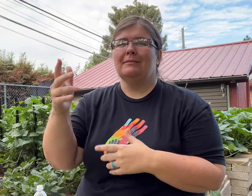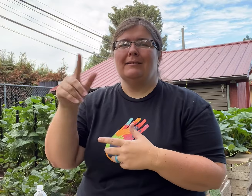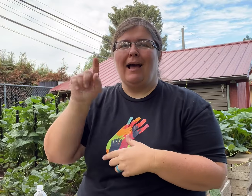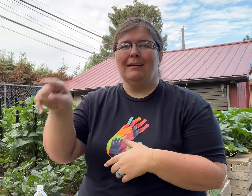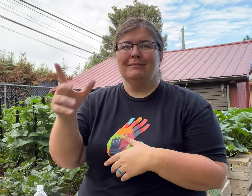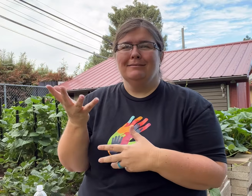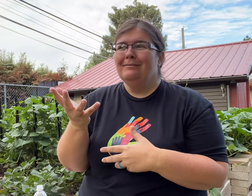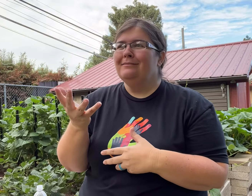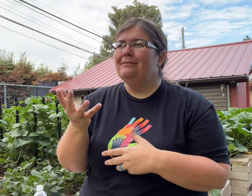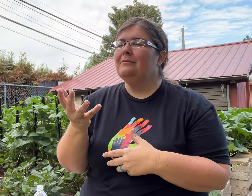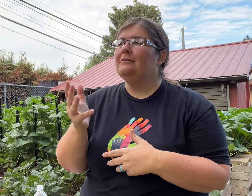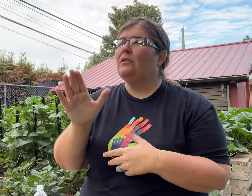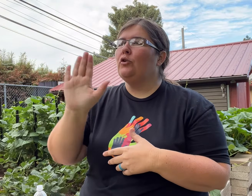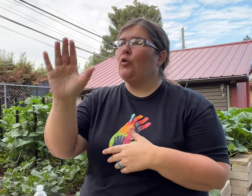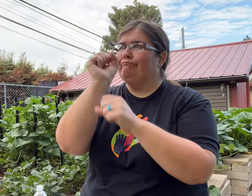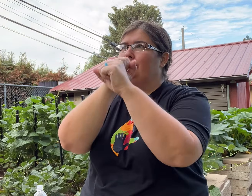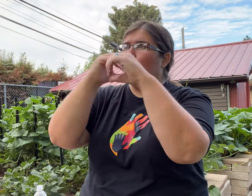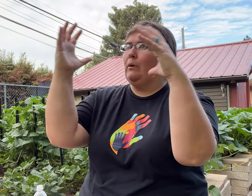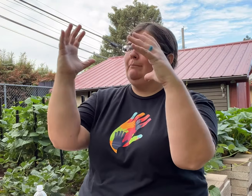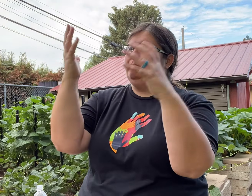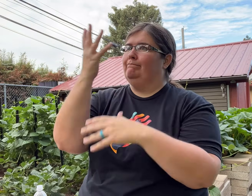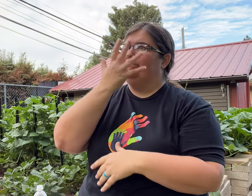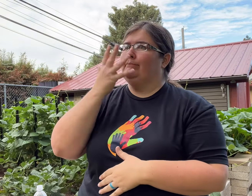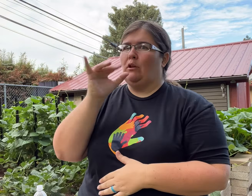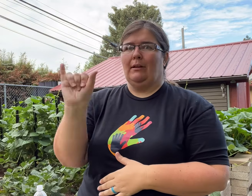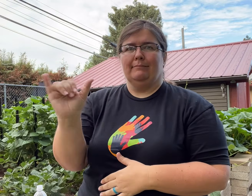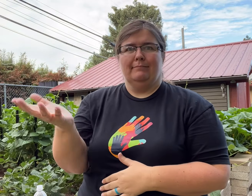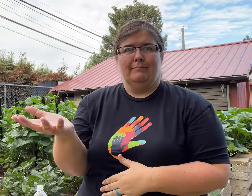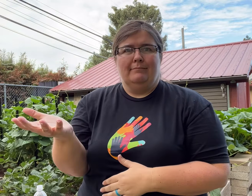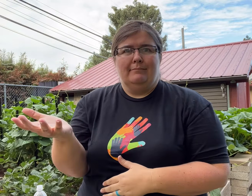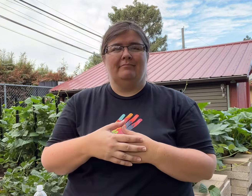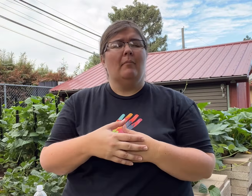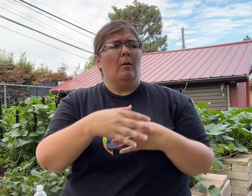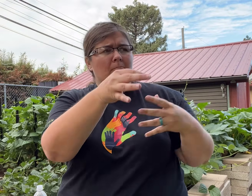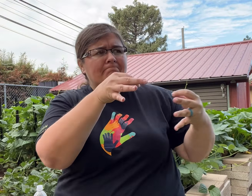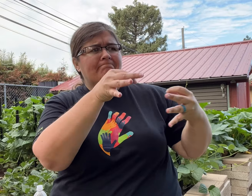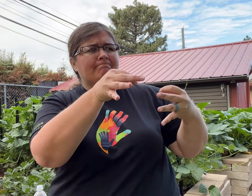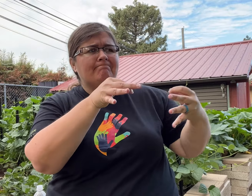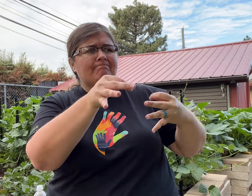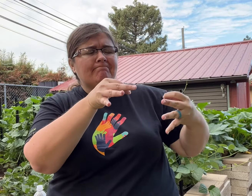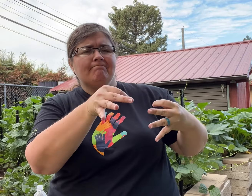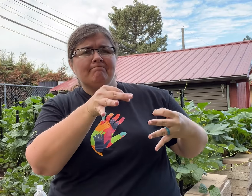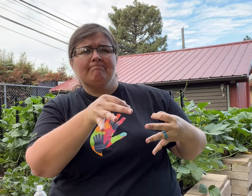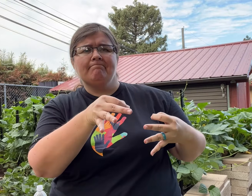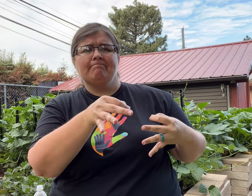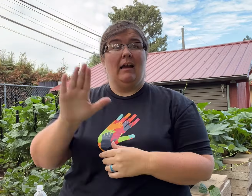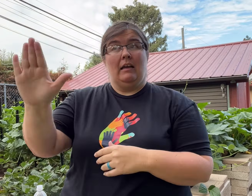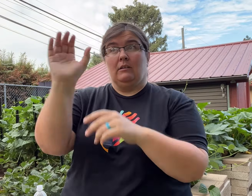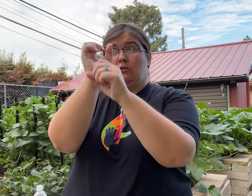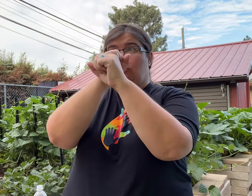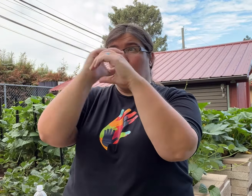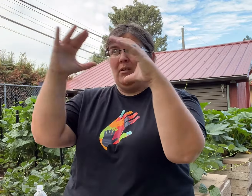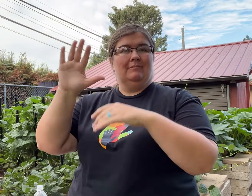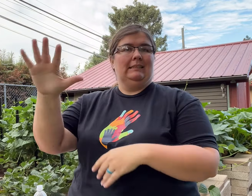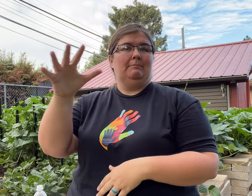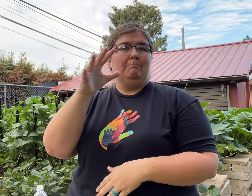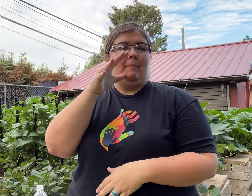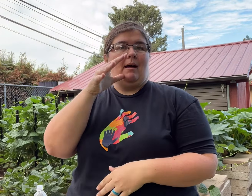curious and I asked him what did your dream look like? And he described it to me. So in his dream,